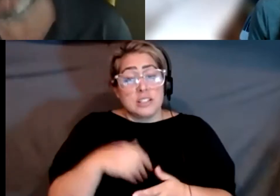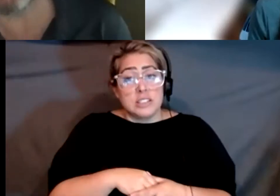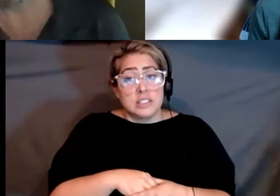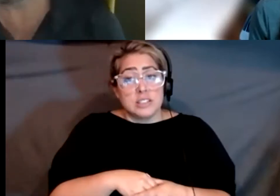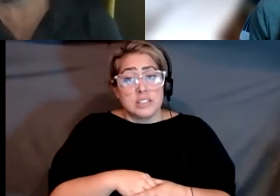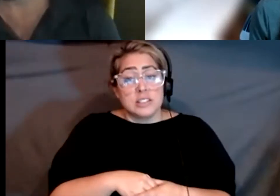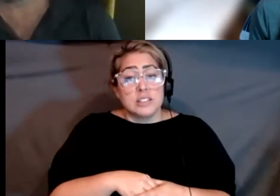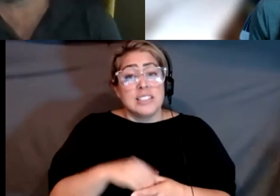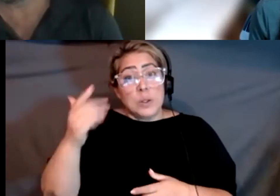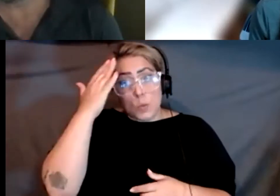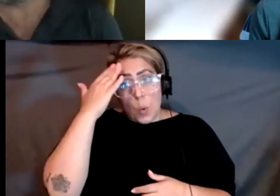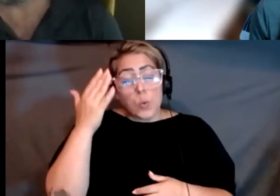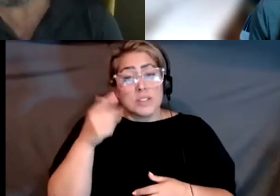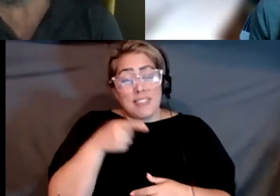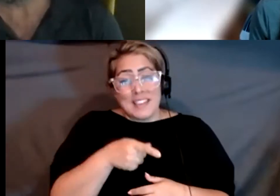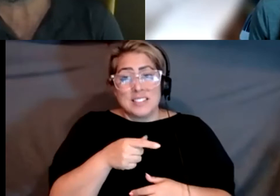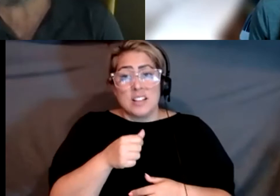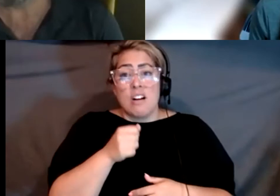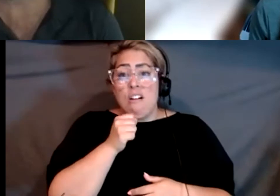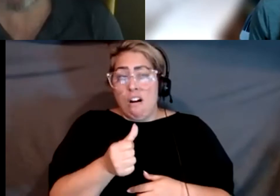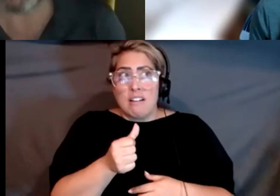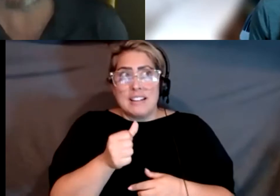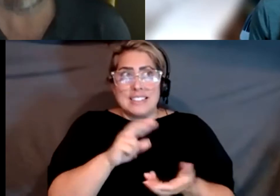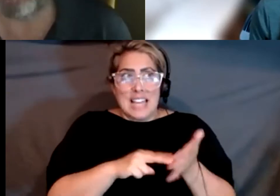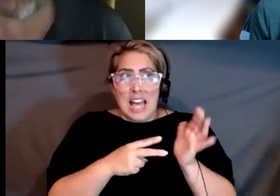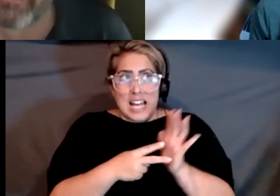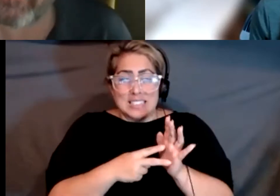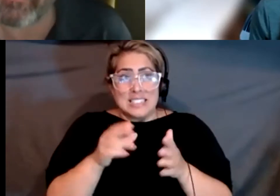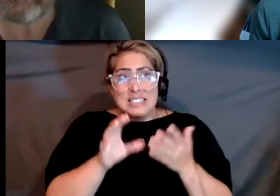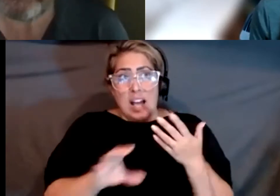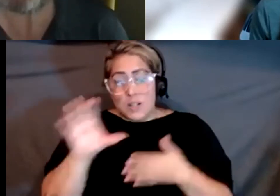But he is prioritizing public health.